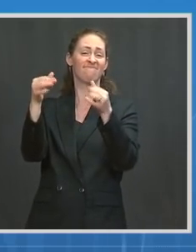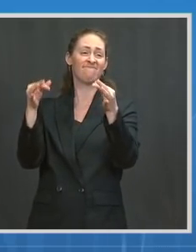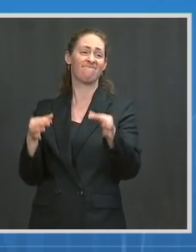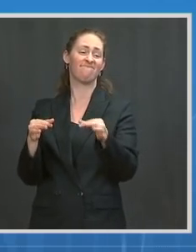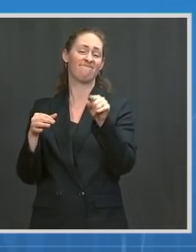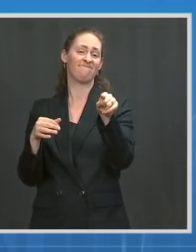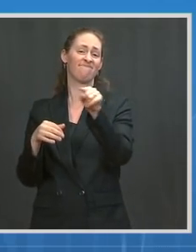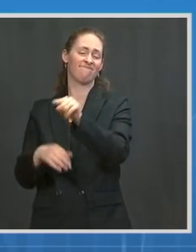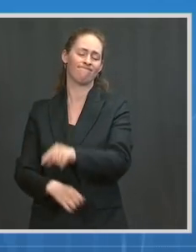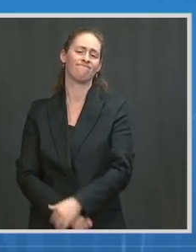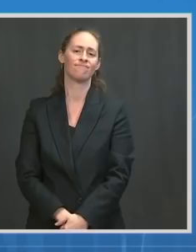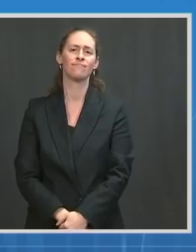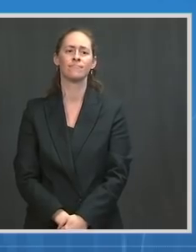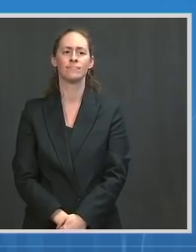Mr. Slavitt: Thank you all and have a great day.